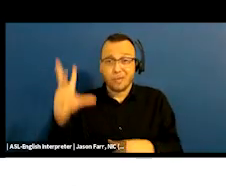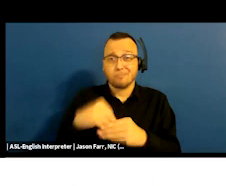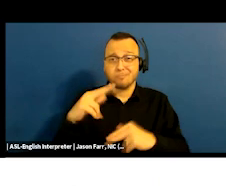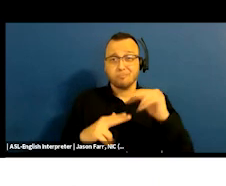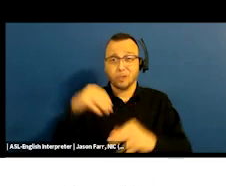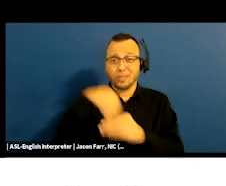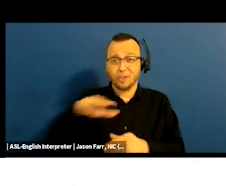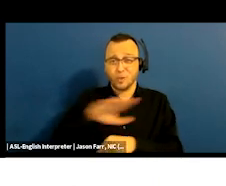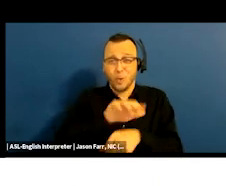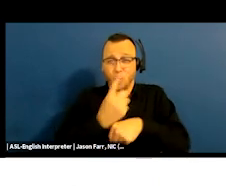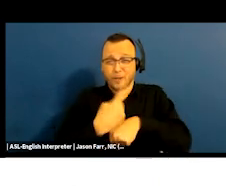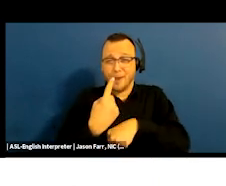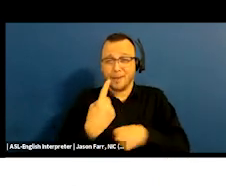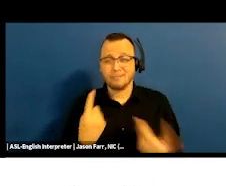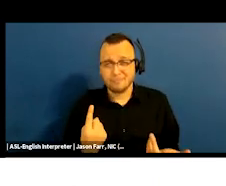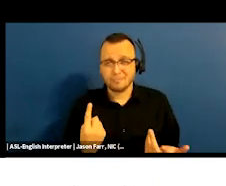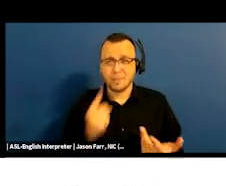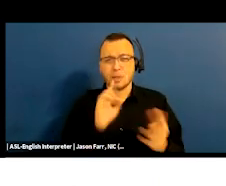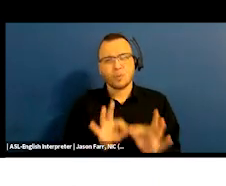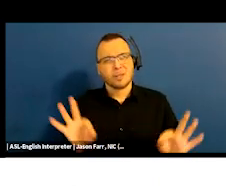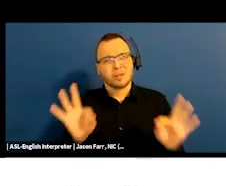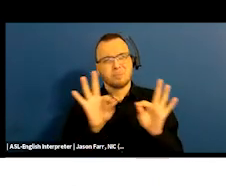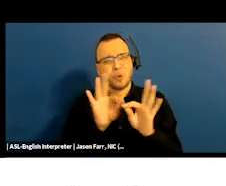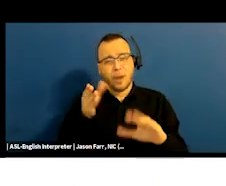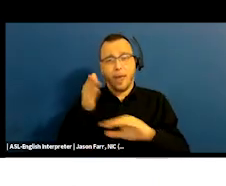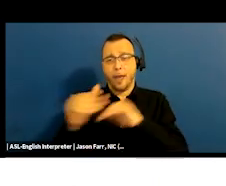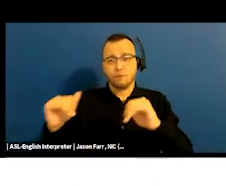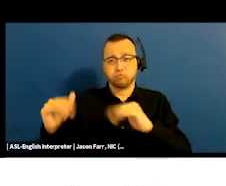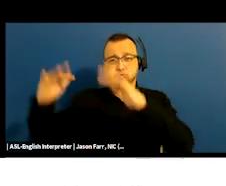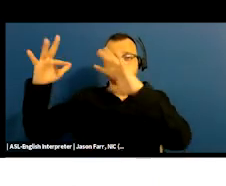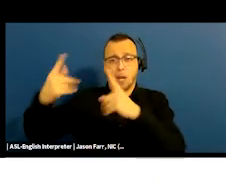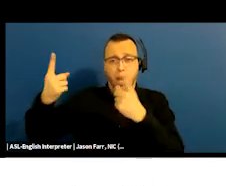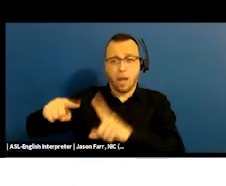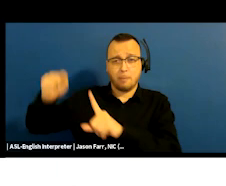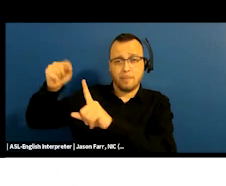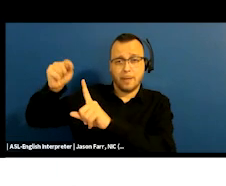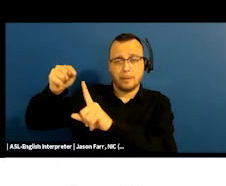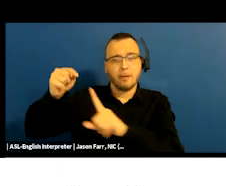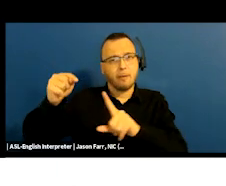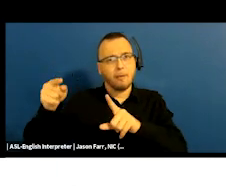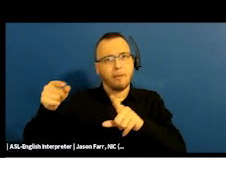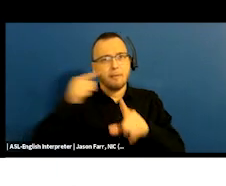square breathing, nostril breathing, progressive muscle relaxation, meditation,